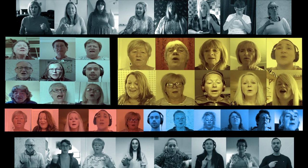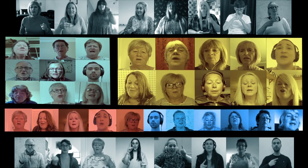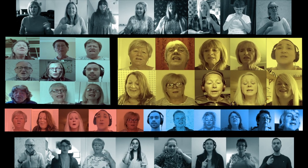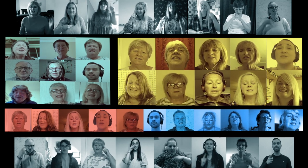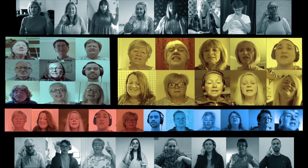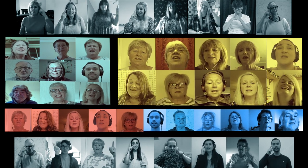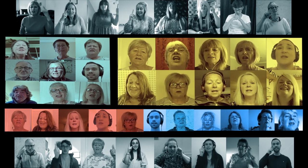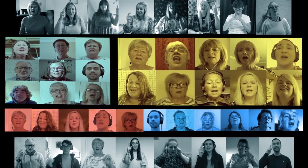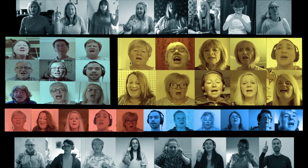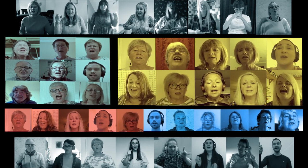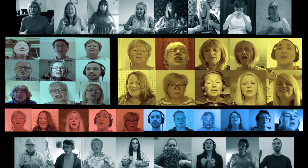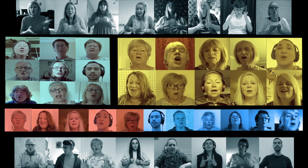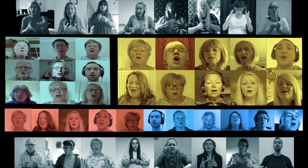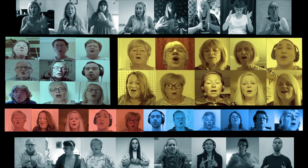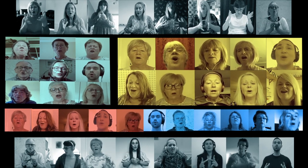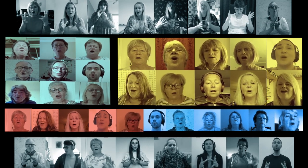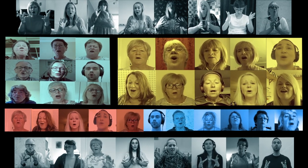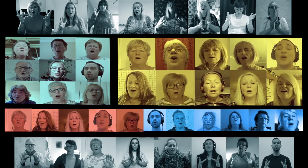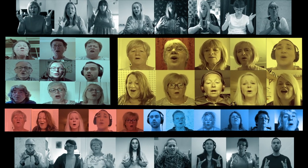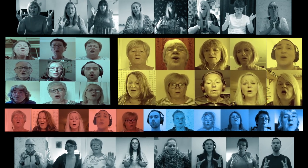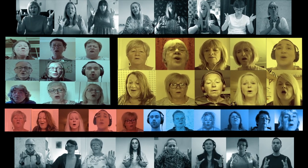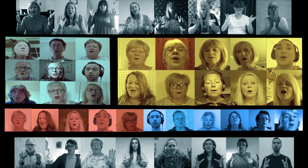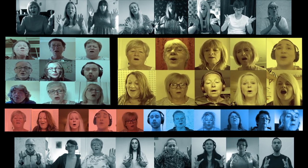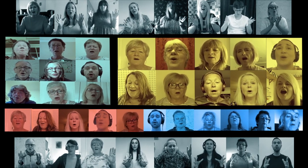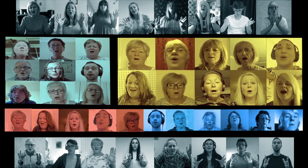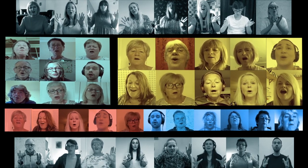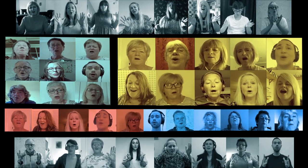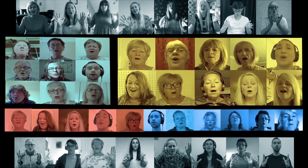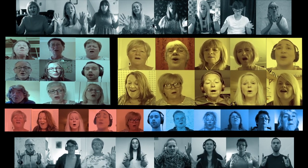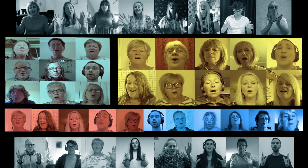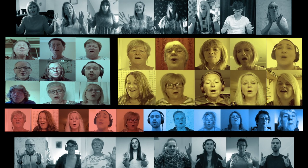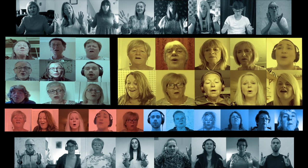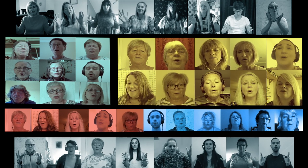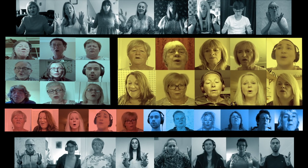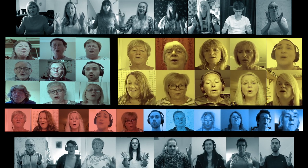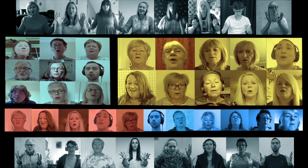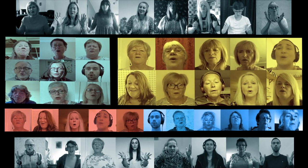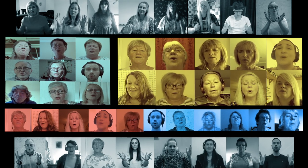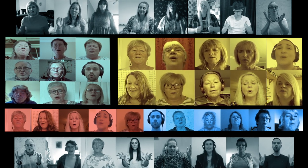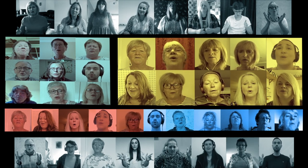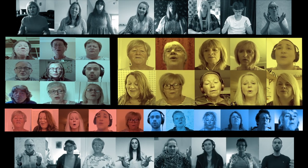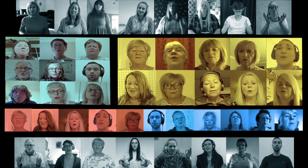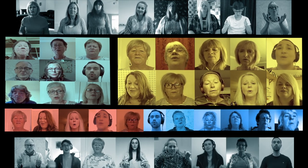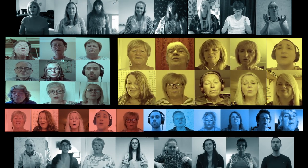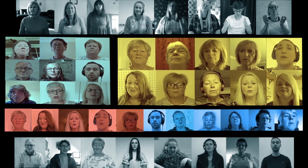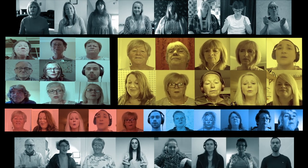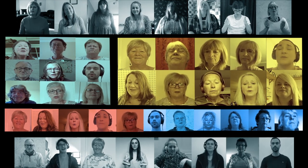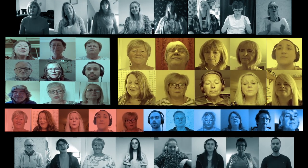Now we can see the light glow